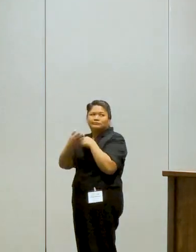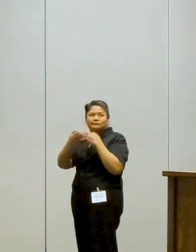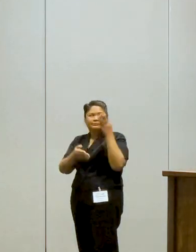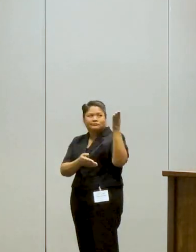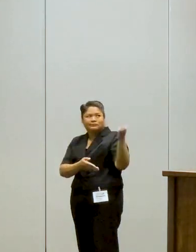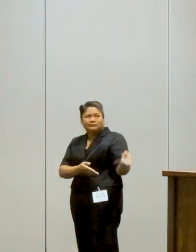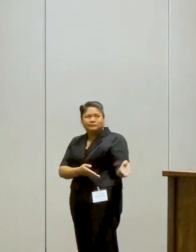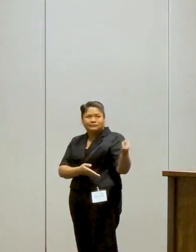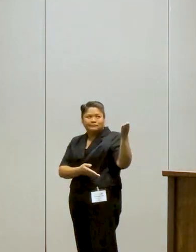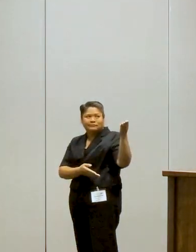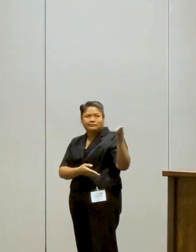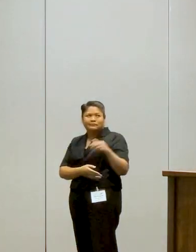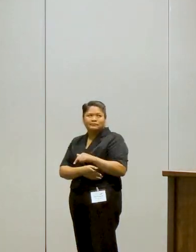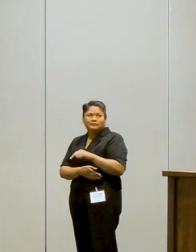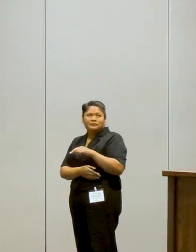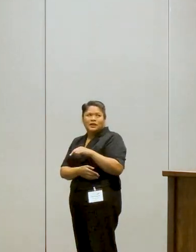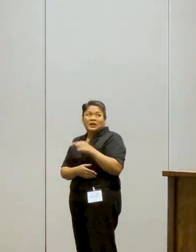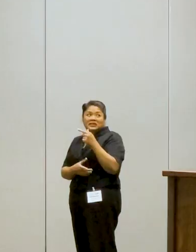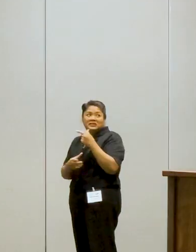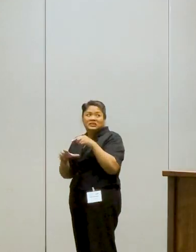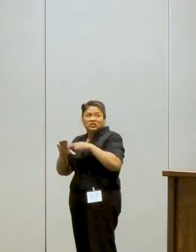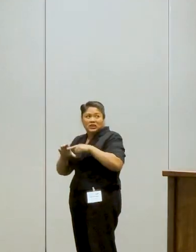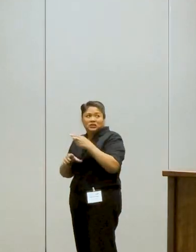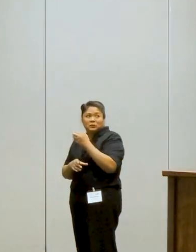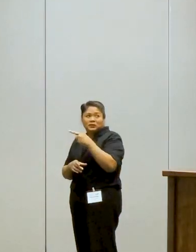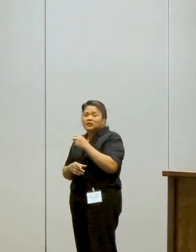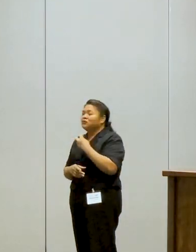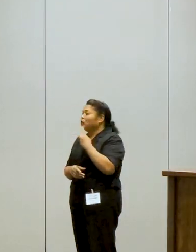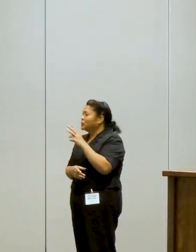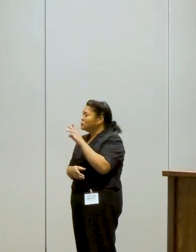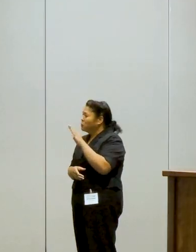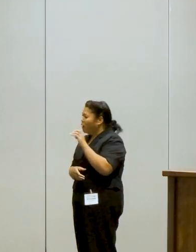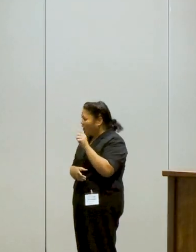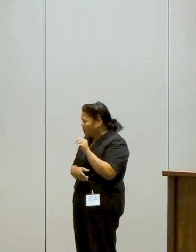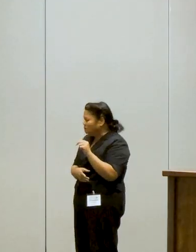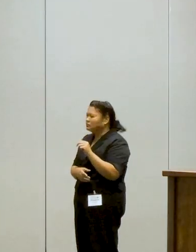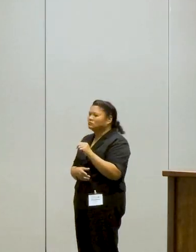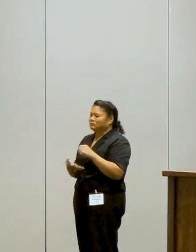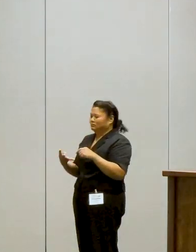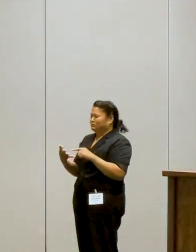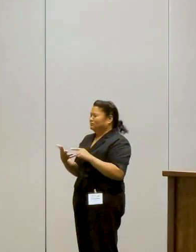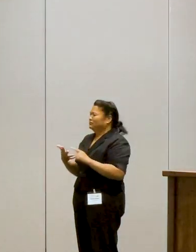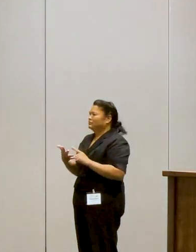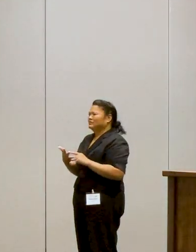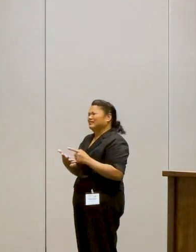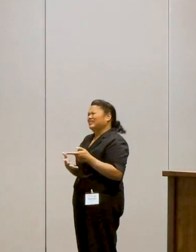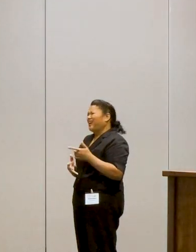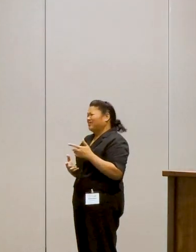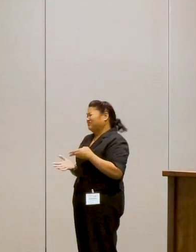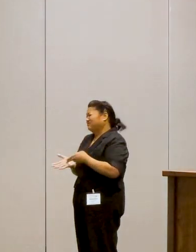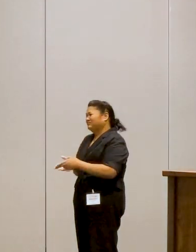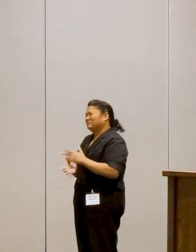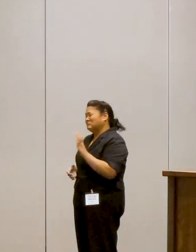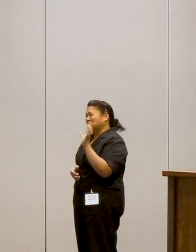it's aI mode, chat, GPT, voice bot, which, again, I've it's just the weirdest thing. Like, I have a friend in the office, and